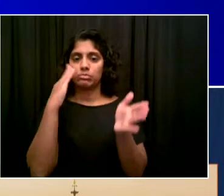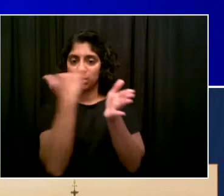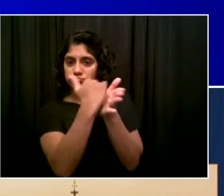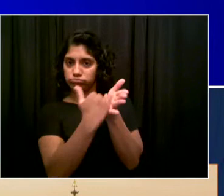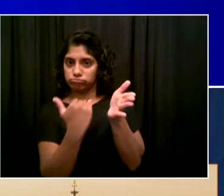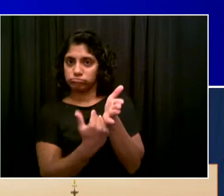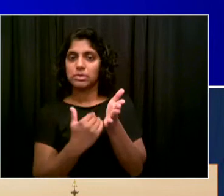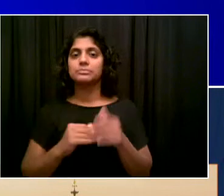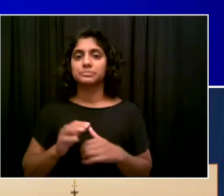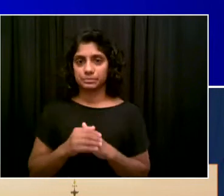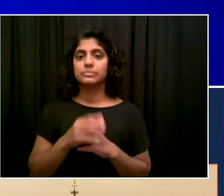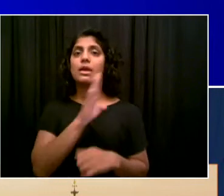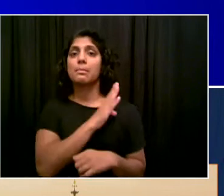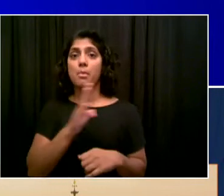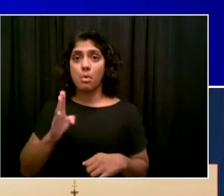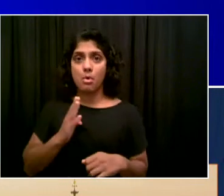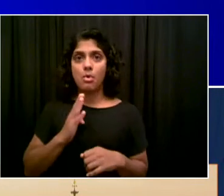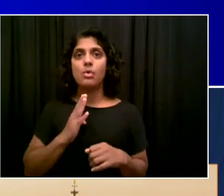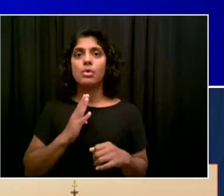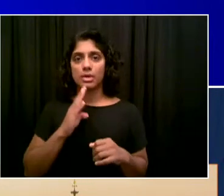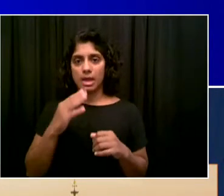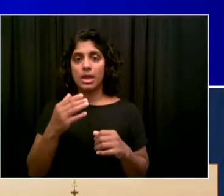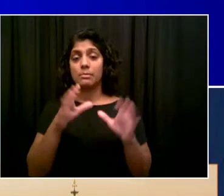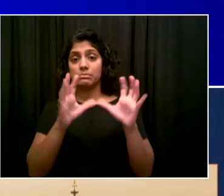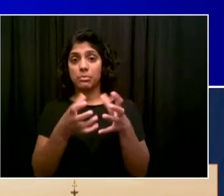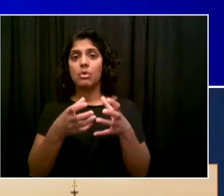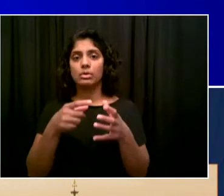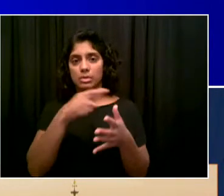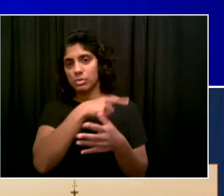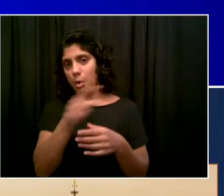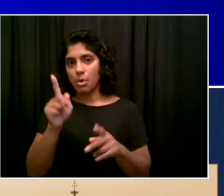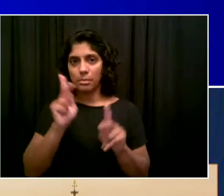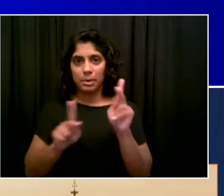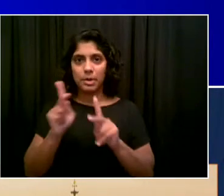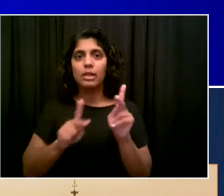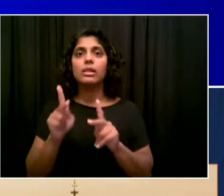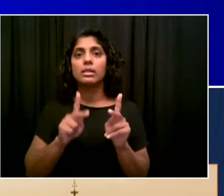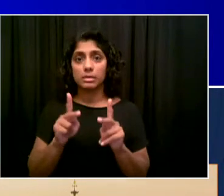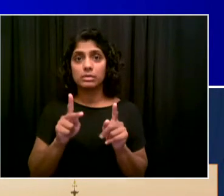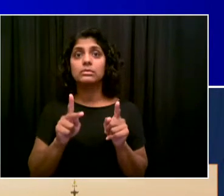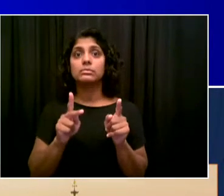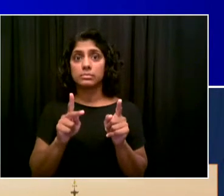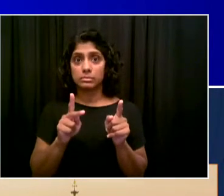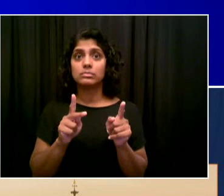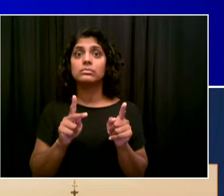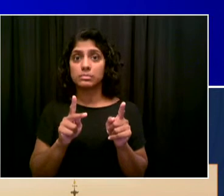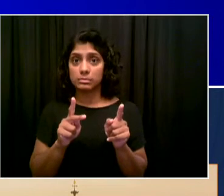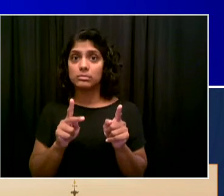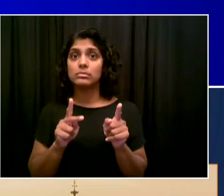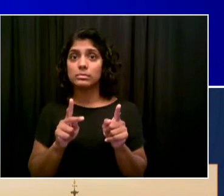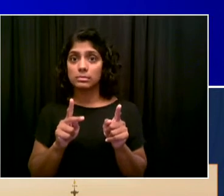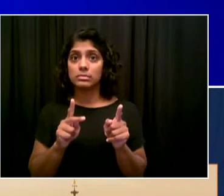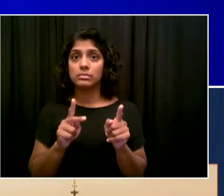COMMISSIONER,